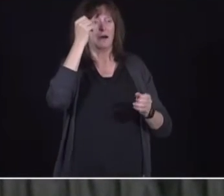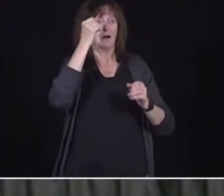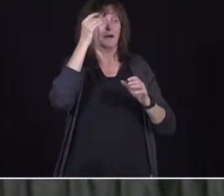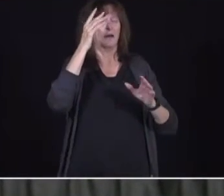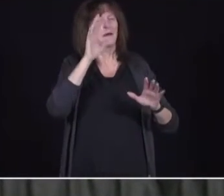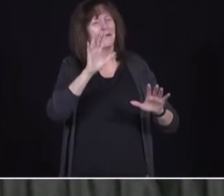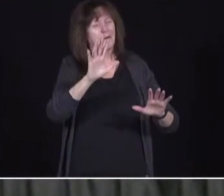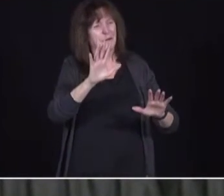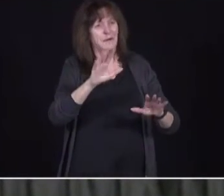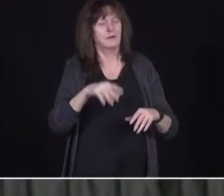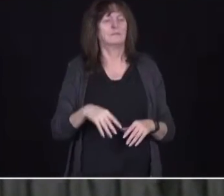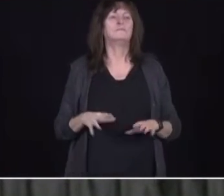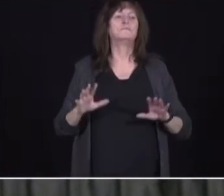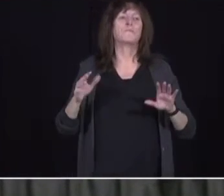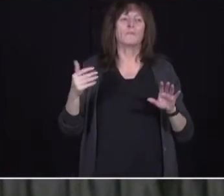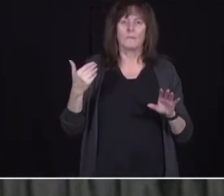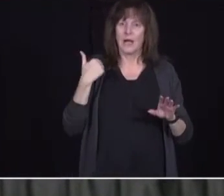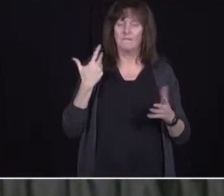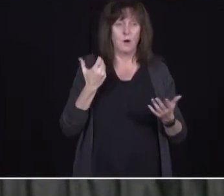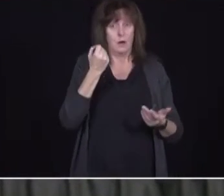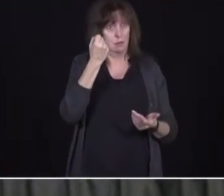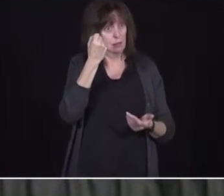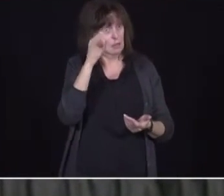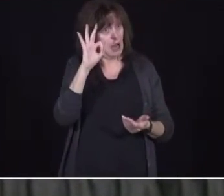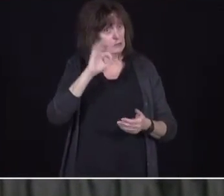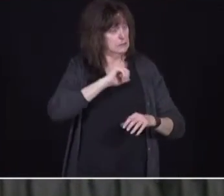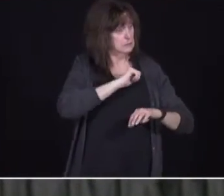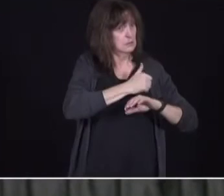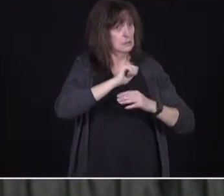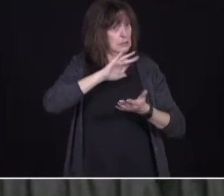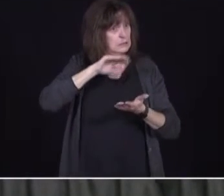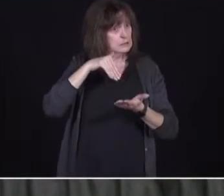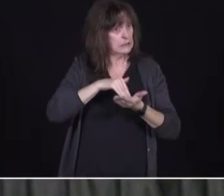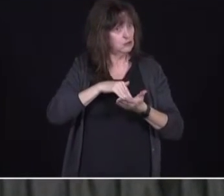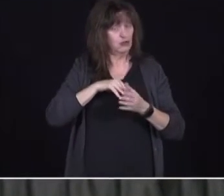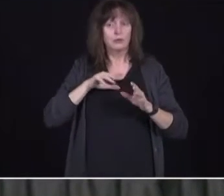What I'm saying is we have 19 vaccination sites with the hospitals running now.